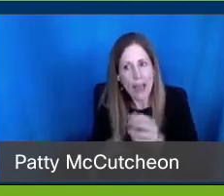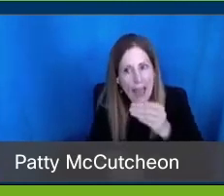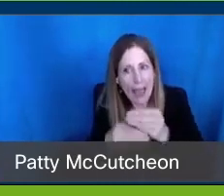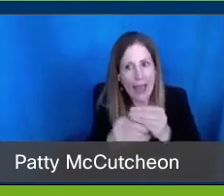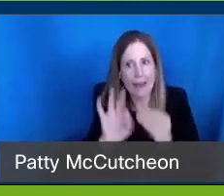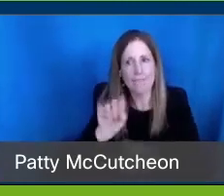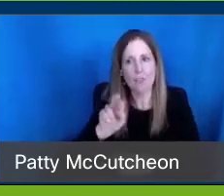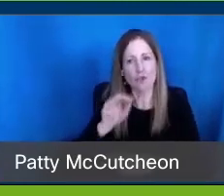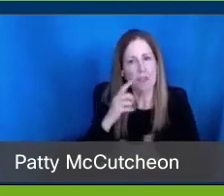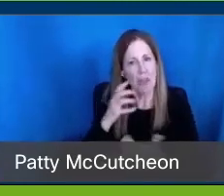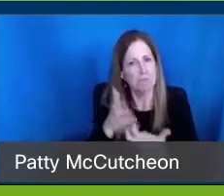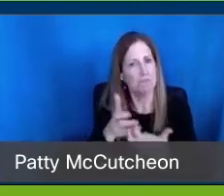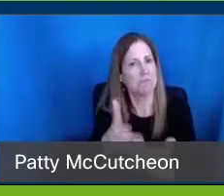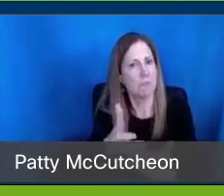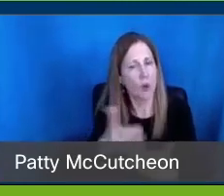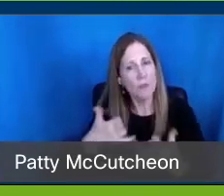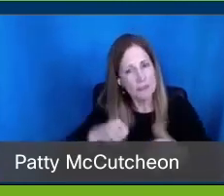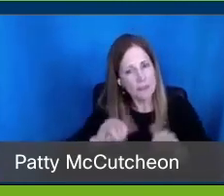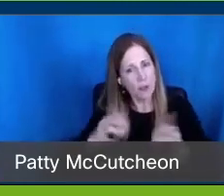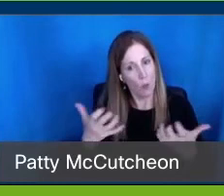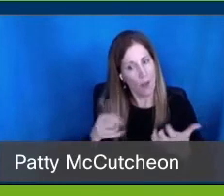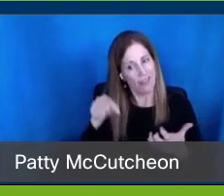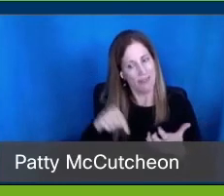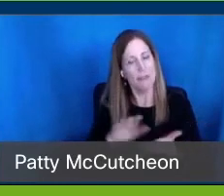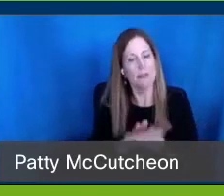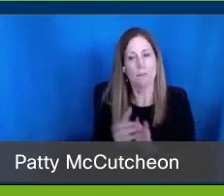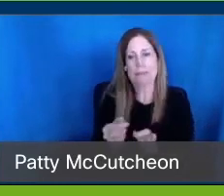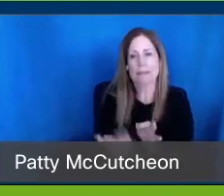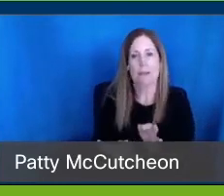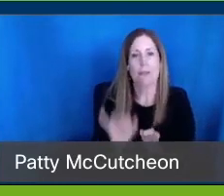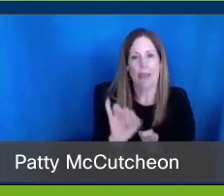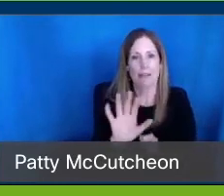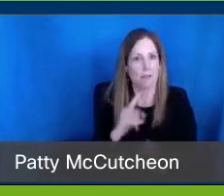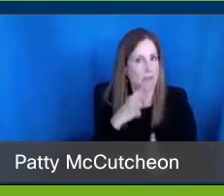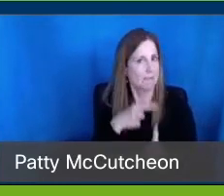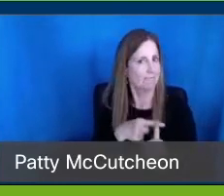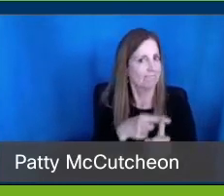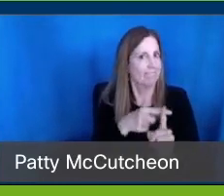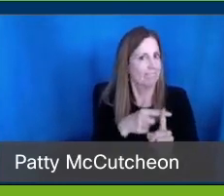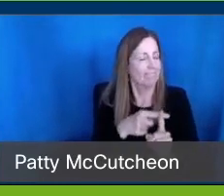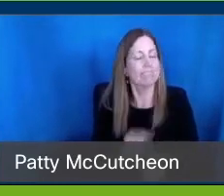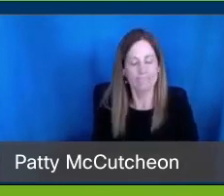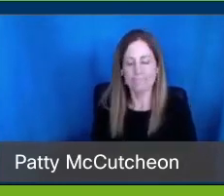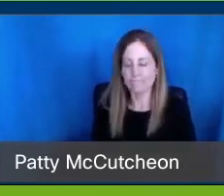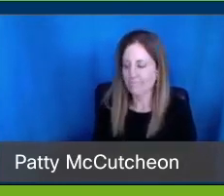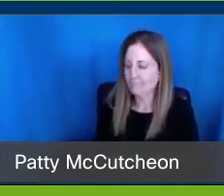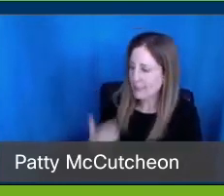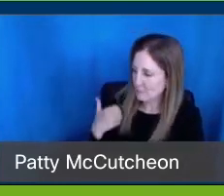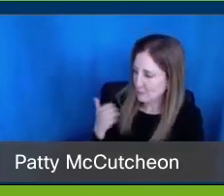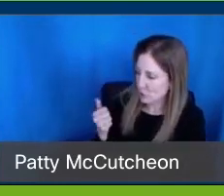We still want to keep these things simple, because that's their strengths. [Tarek] That's terrific. Dave and Natasha,